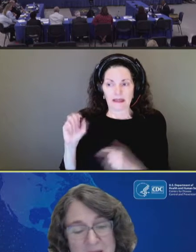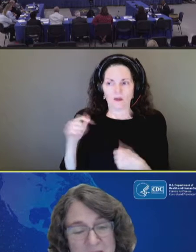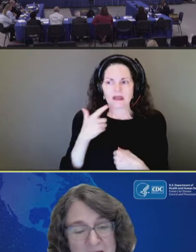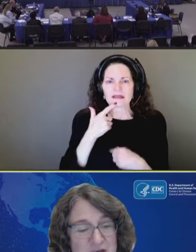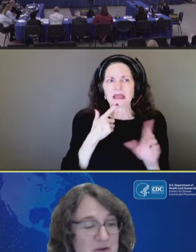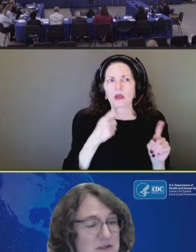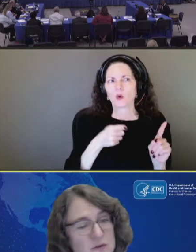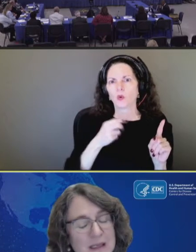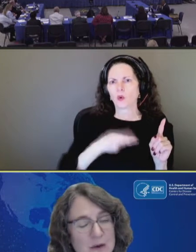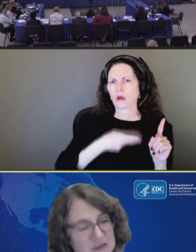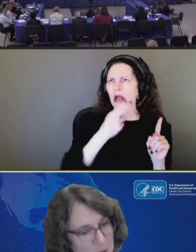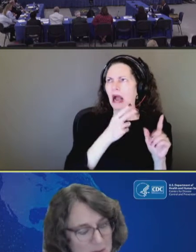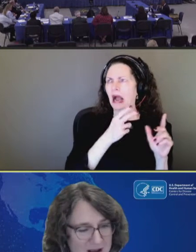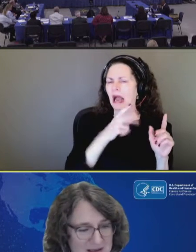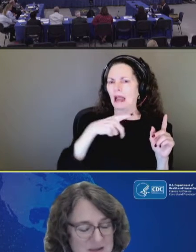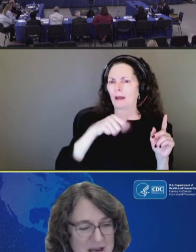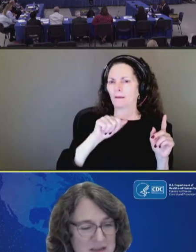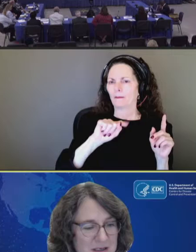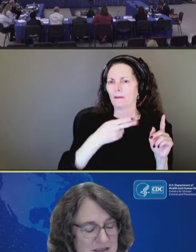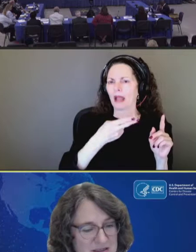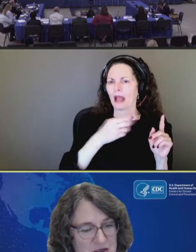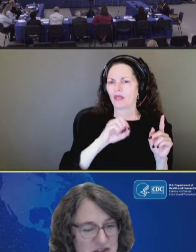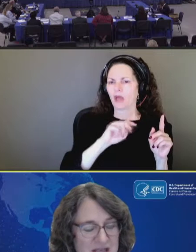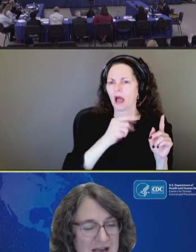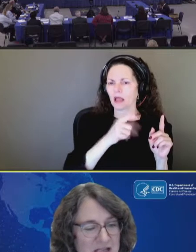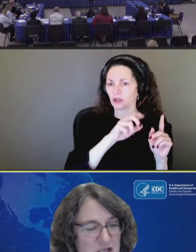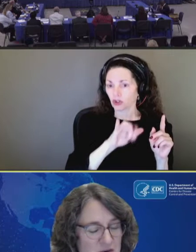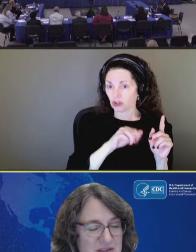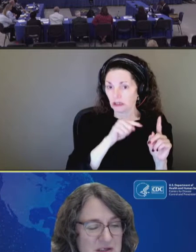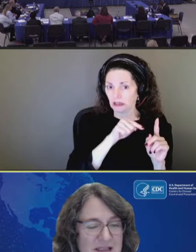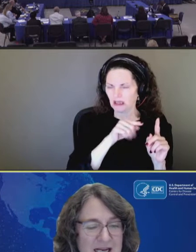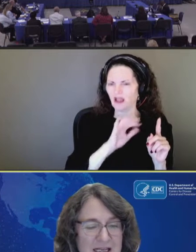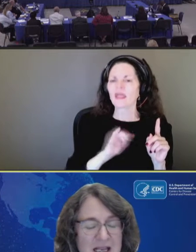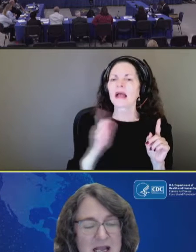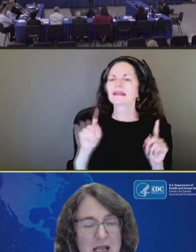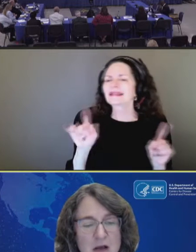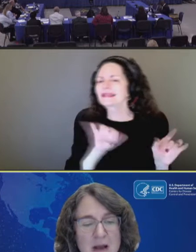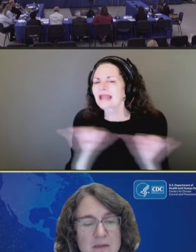and pathology, which is really where smallpox is based because they're genetically closely related.